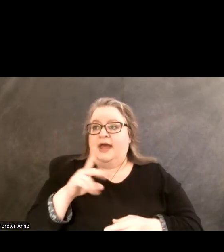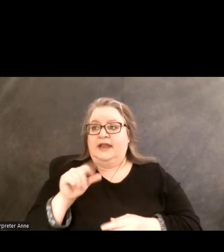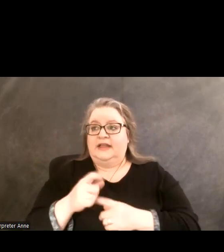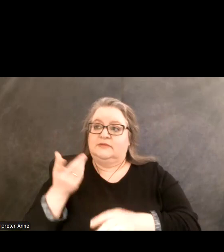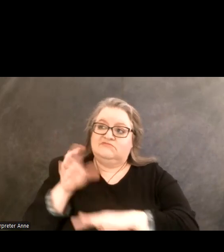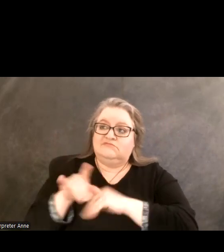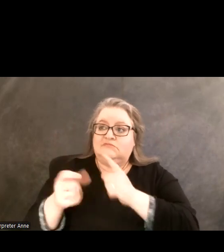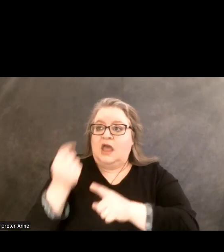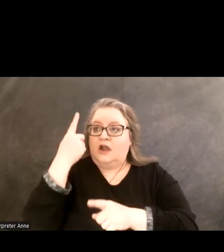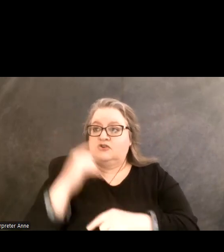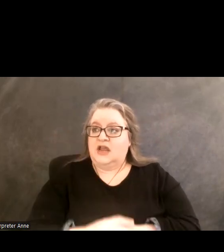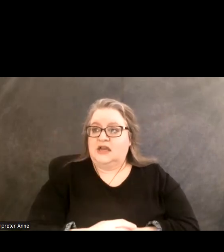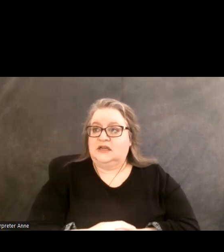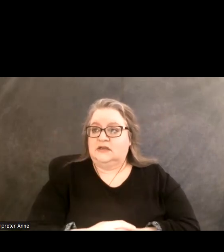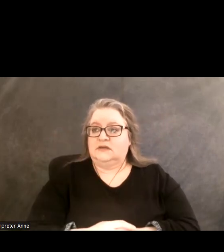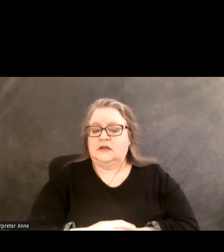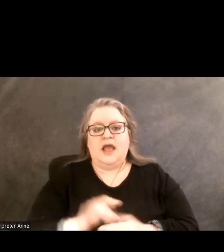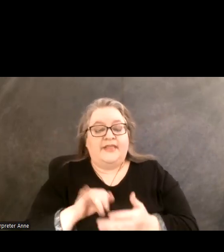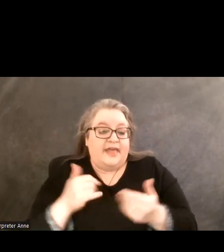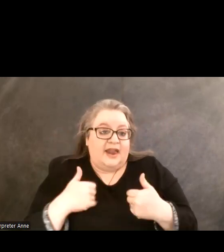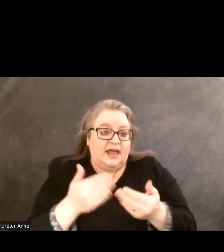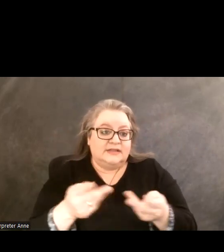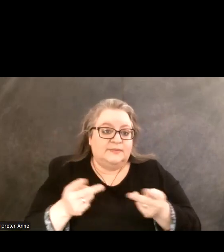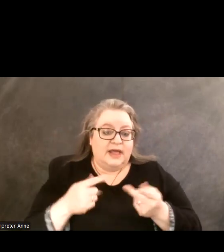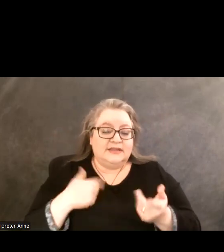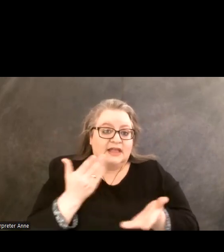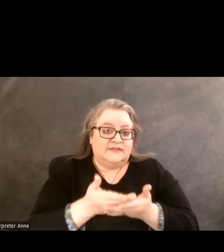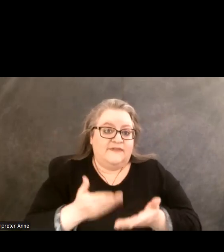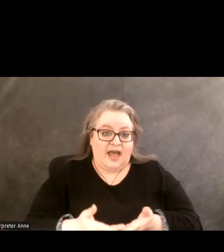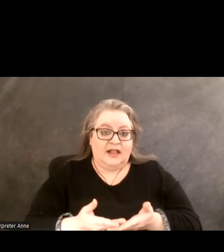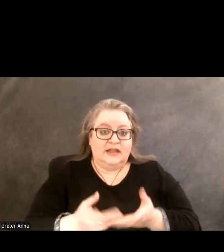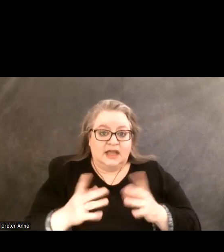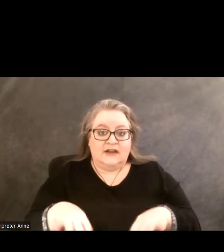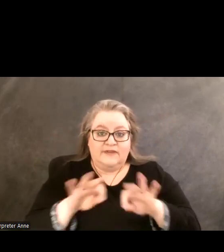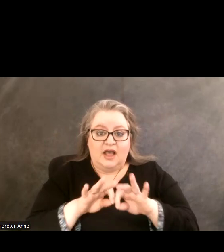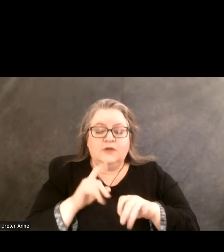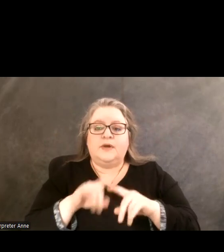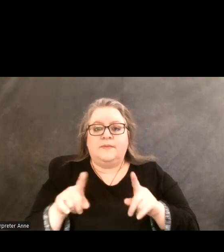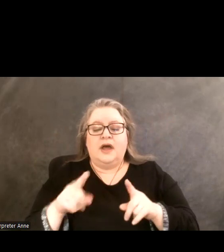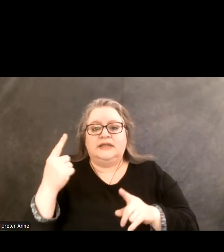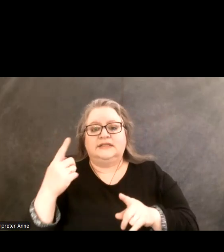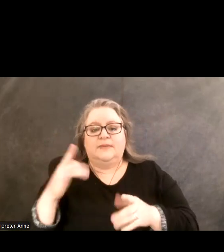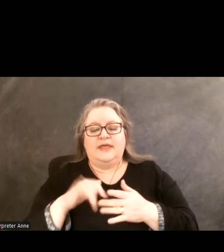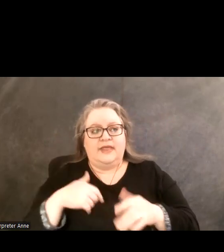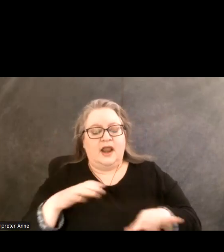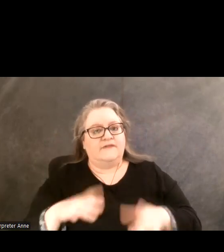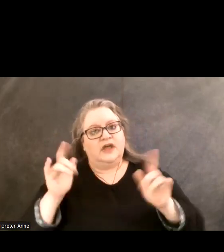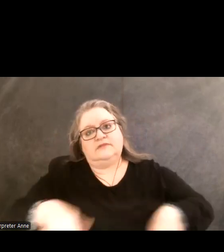it and that has a place. That is valid and that is valuable but it's also something I've done so many times that I wanted